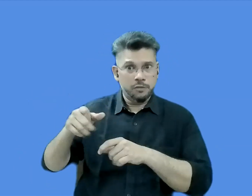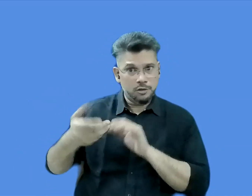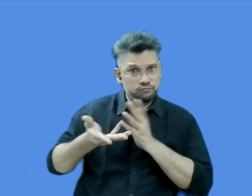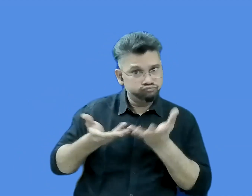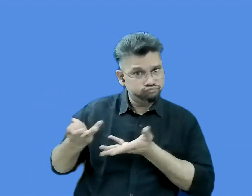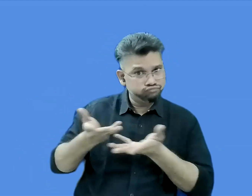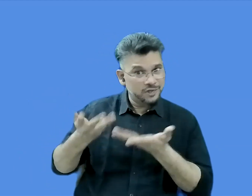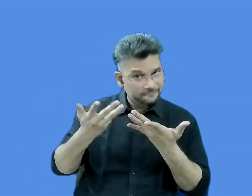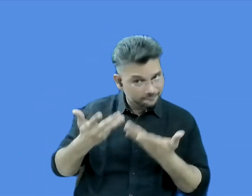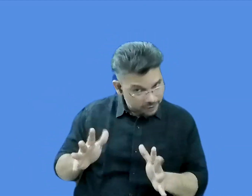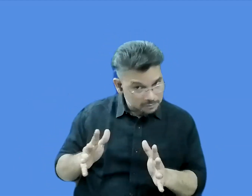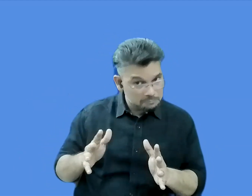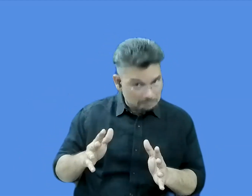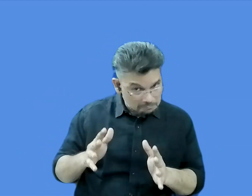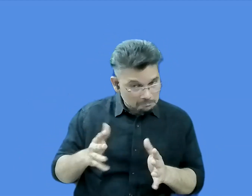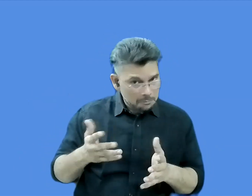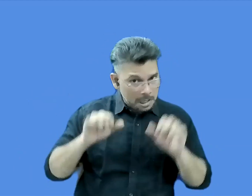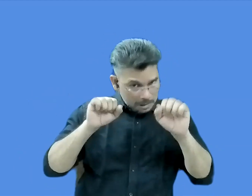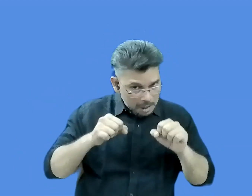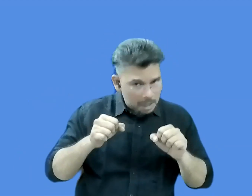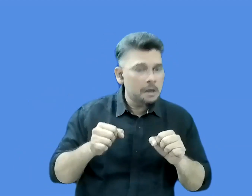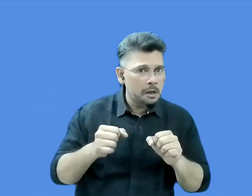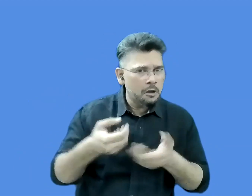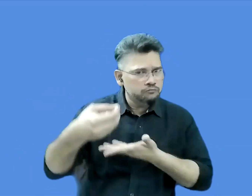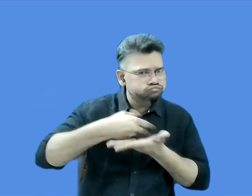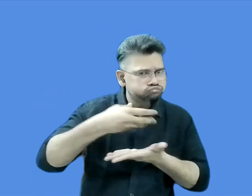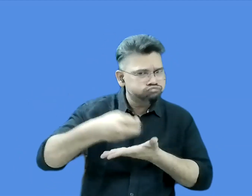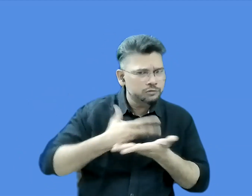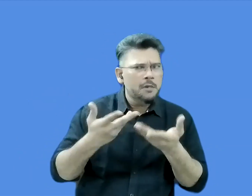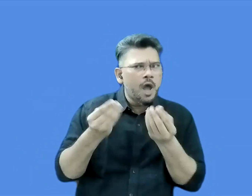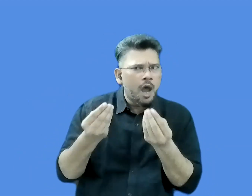in cooperation with OPD, with Persons with Disabilities, if yes, if you